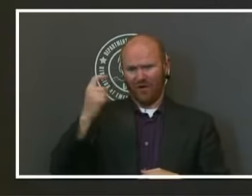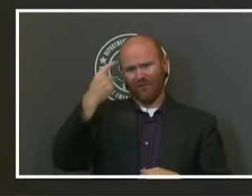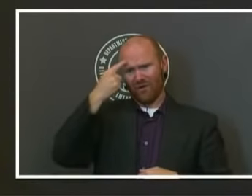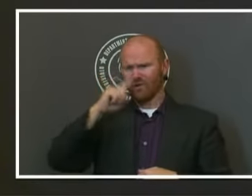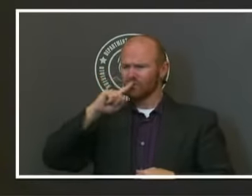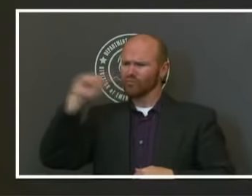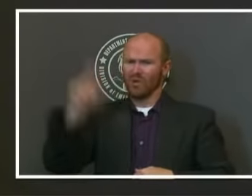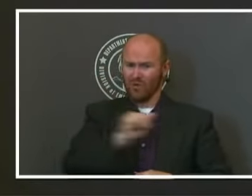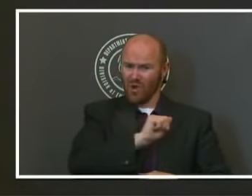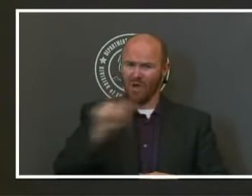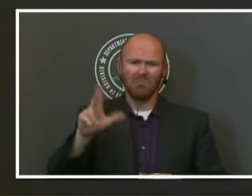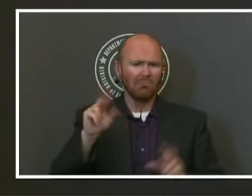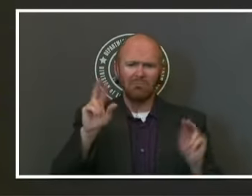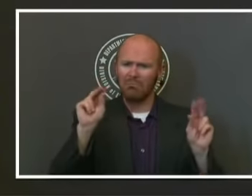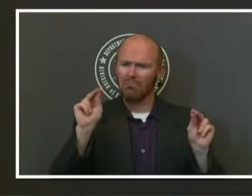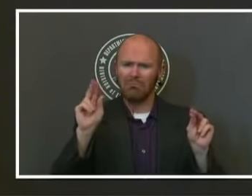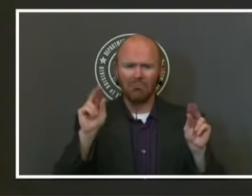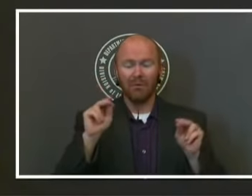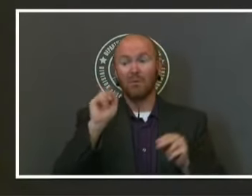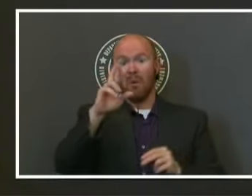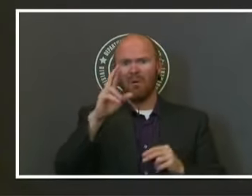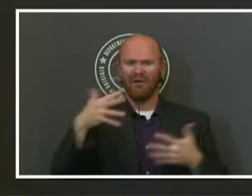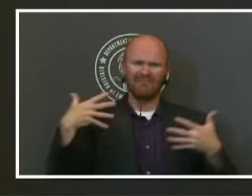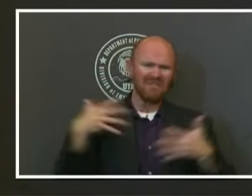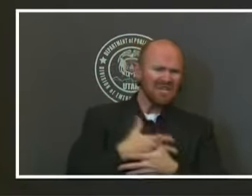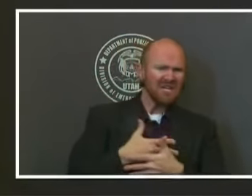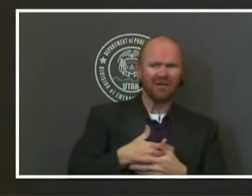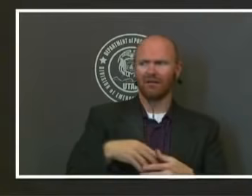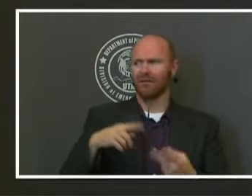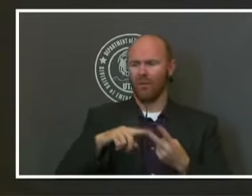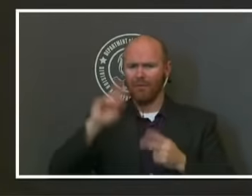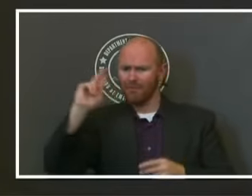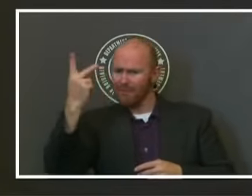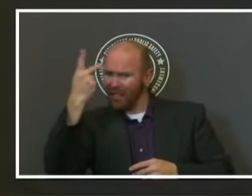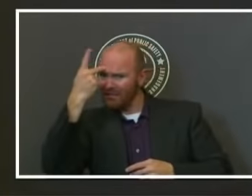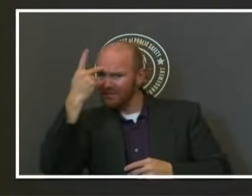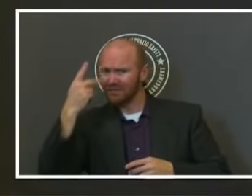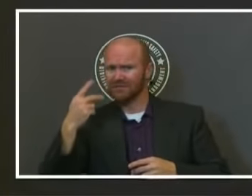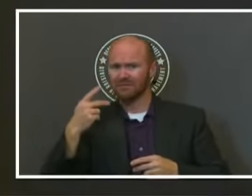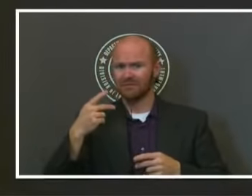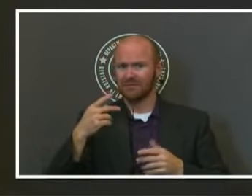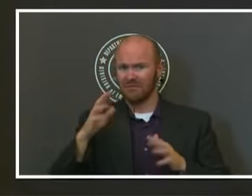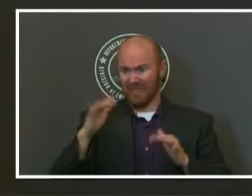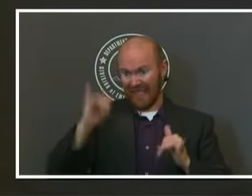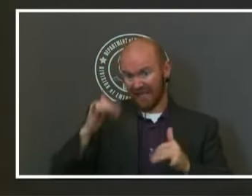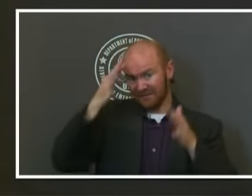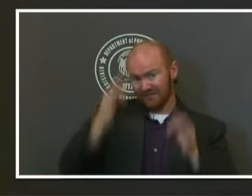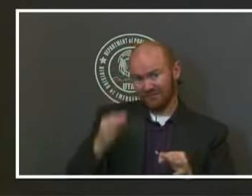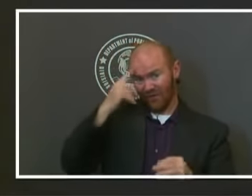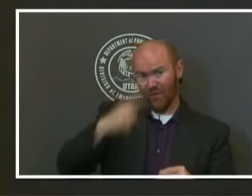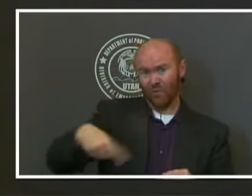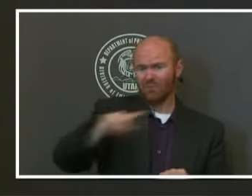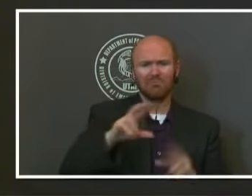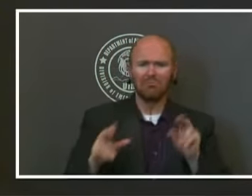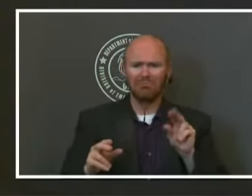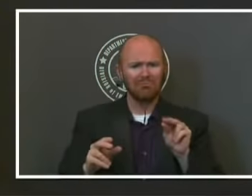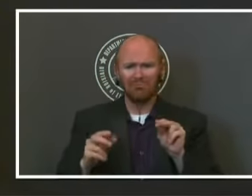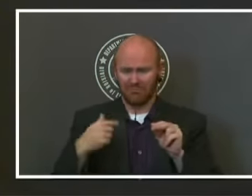and I think so unfortunately sometimes as happened on both